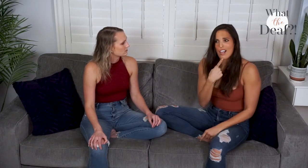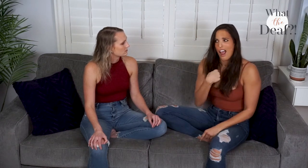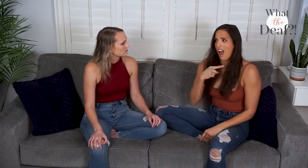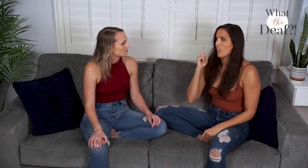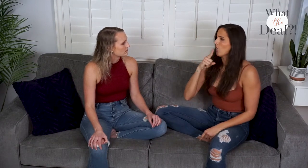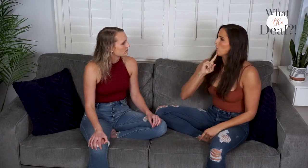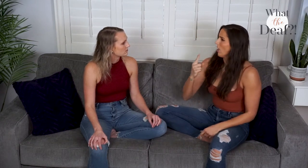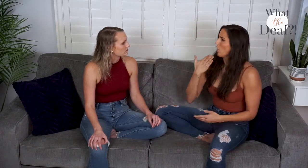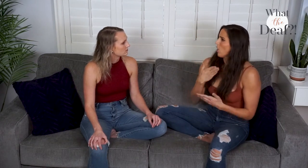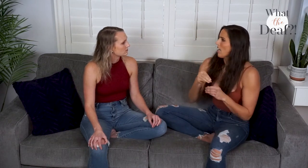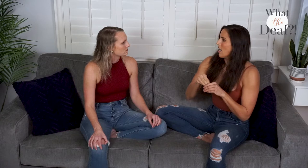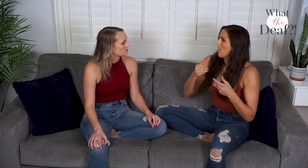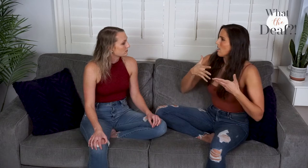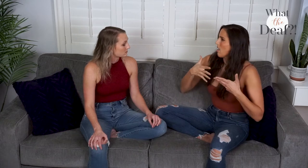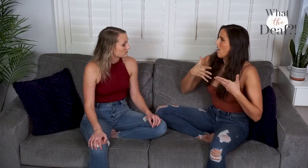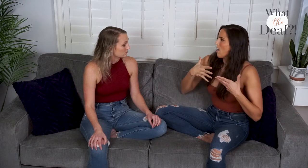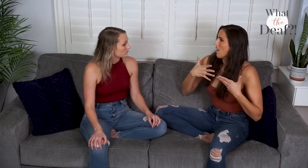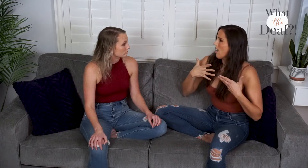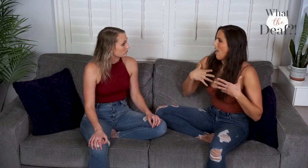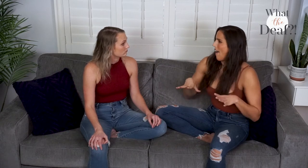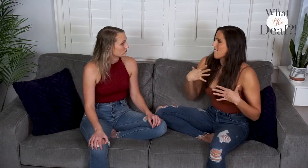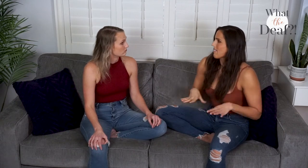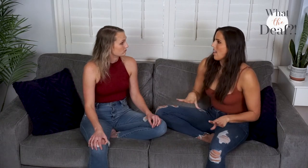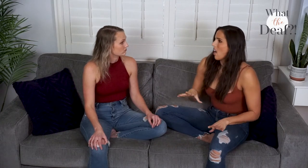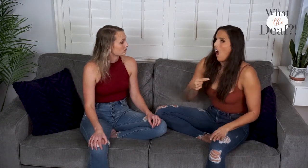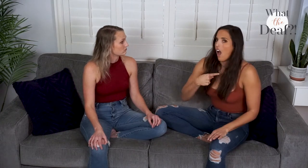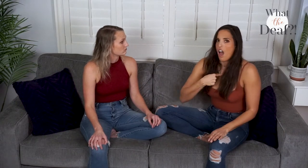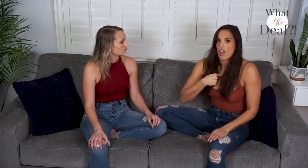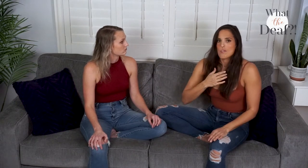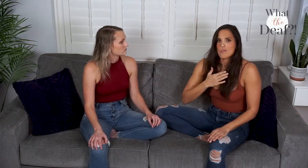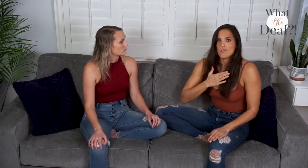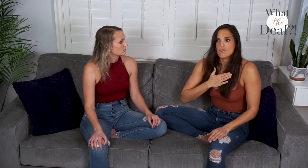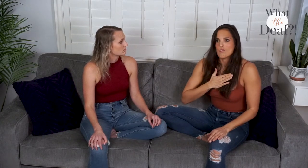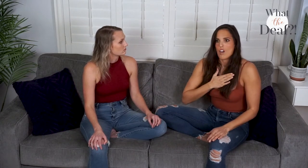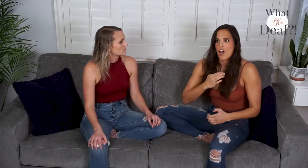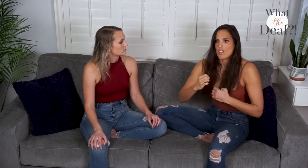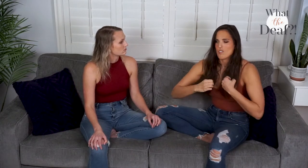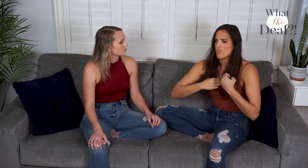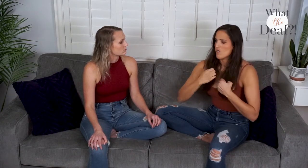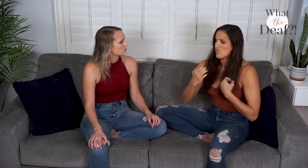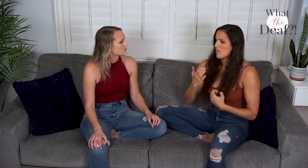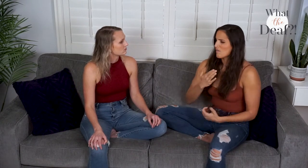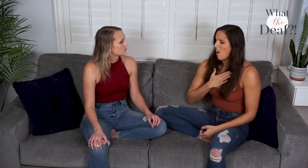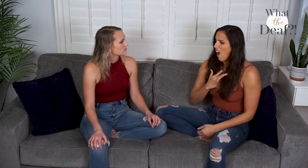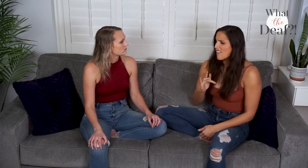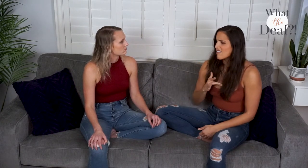to say I look really good in an outfit. Yeah. I, I mean, my emotions,